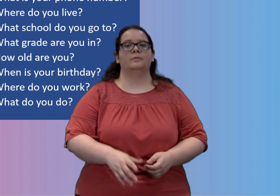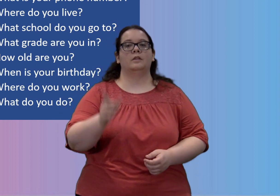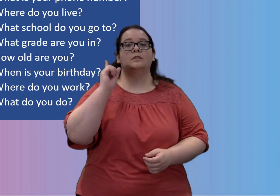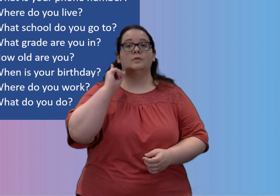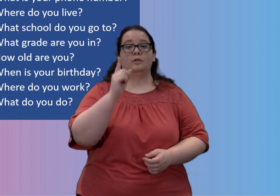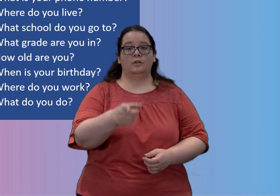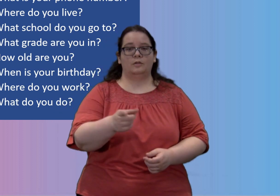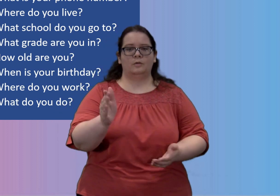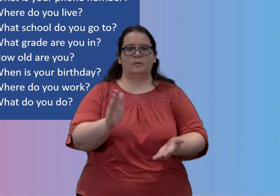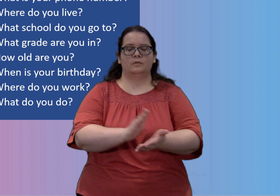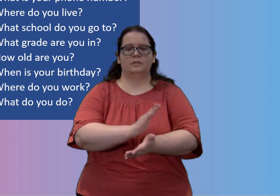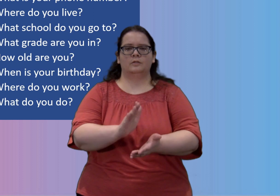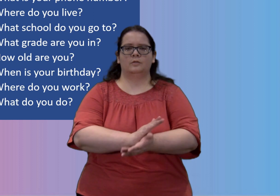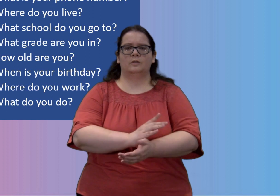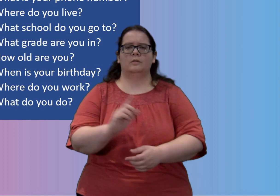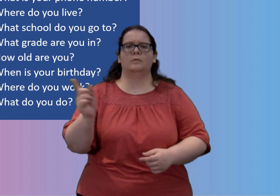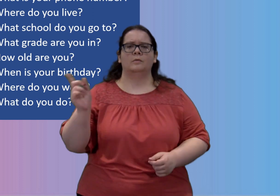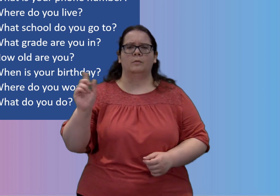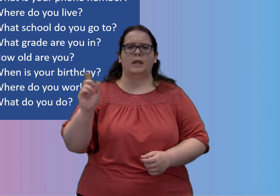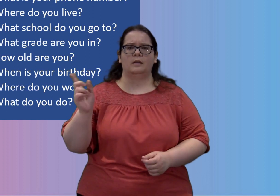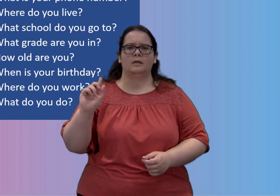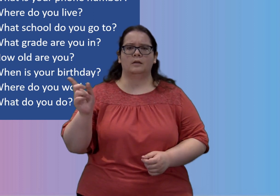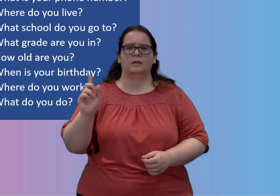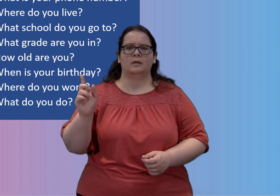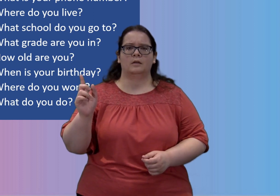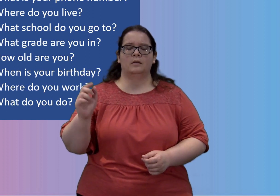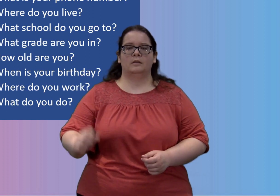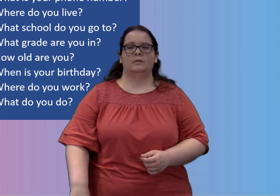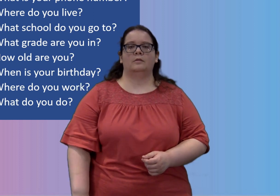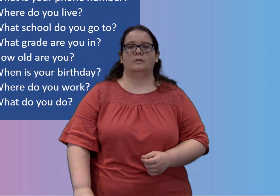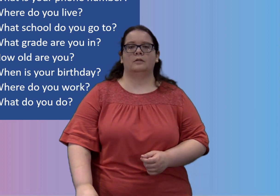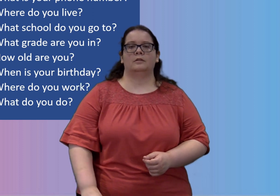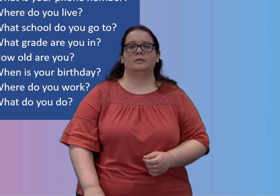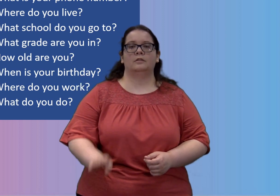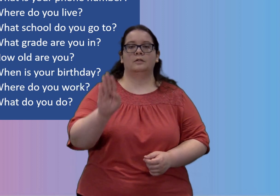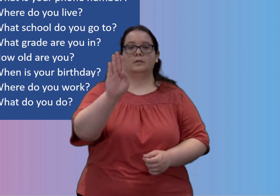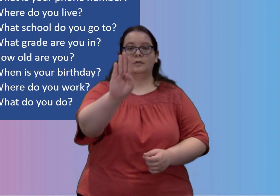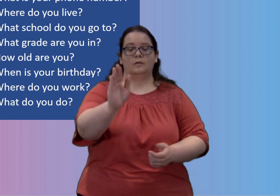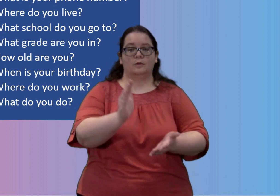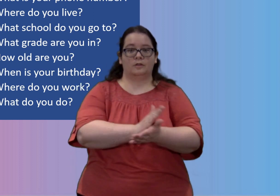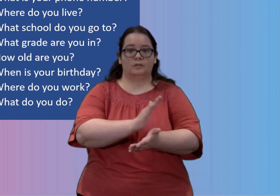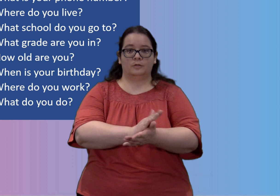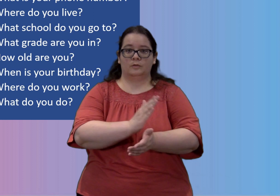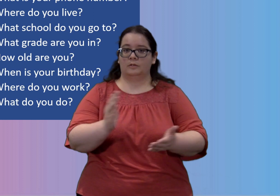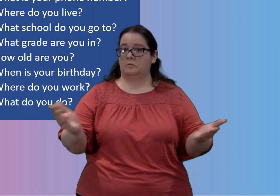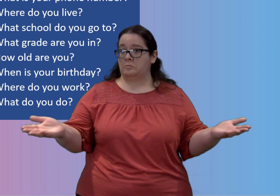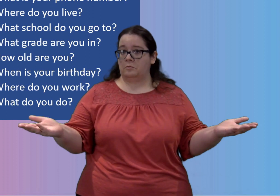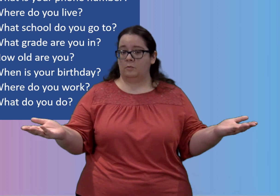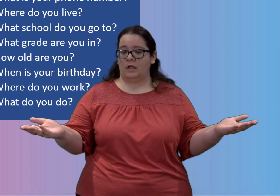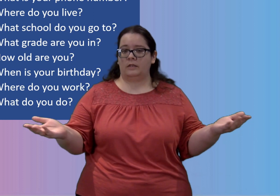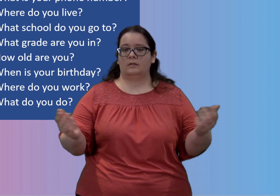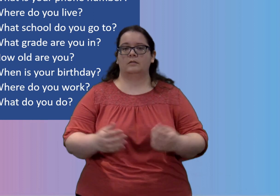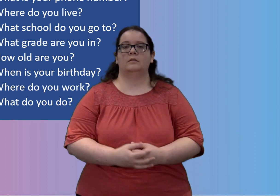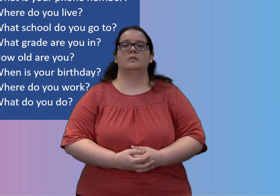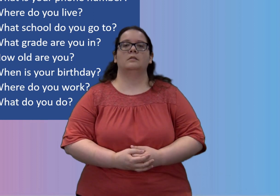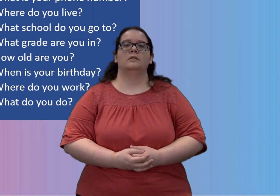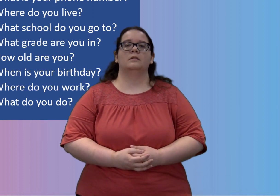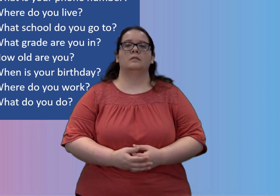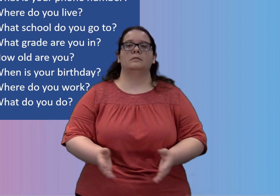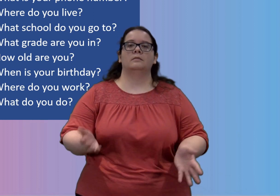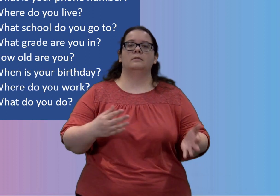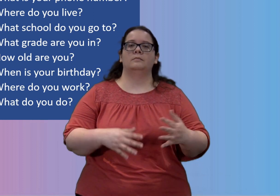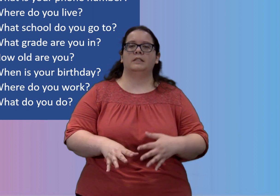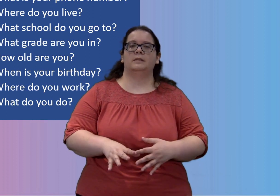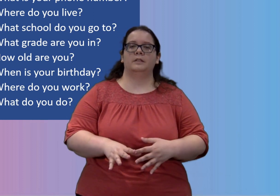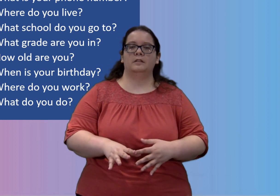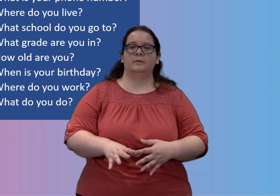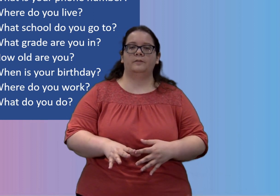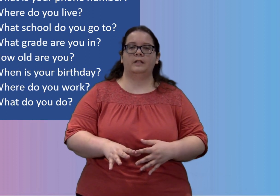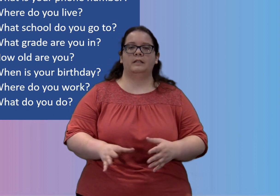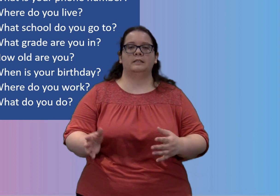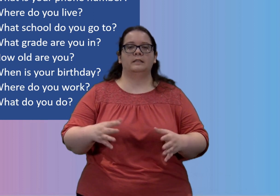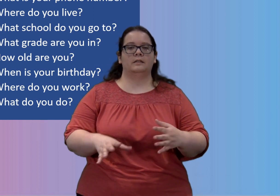you do: you school where? or your school what? It may seem a little bit funny, it's a little